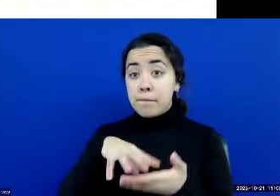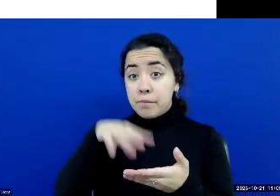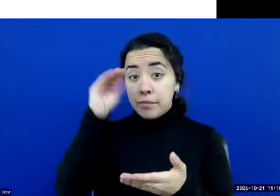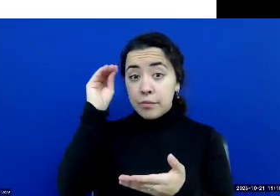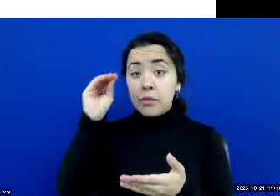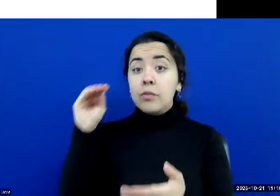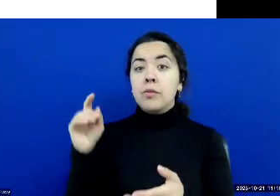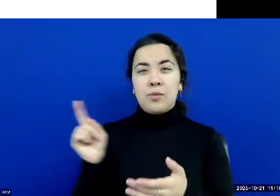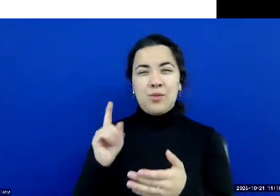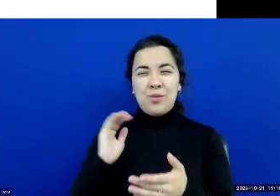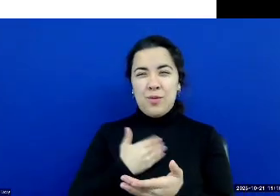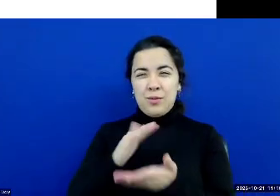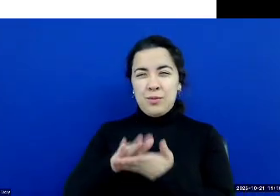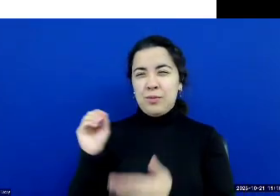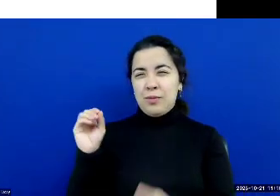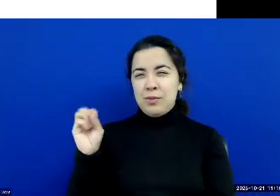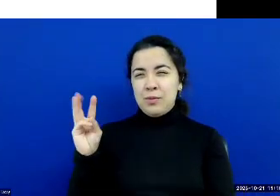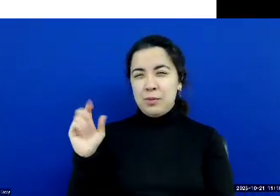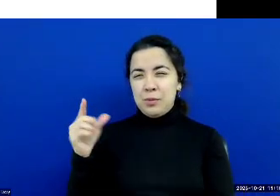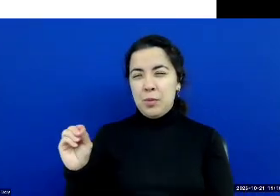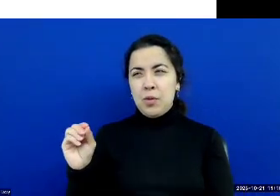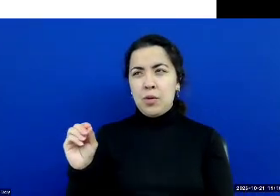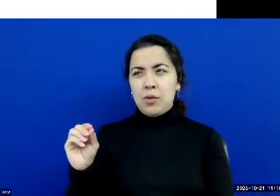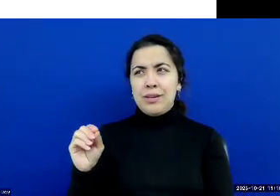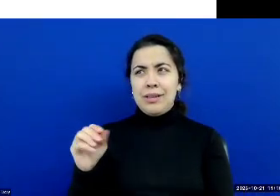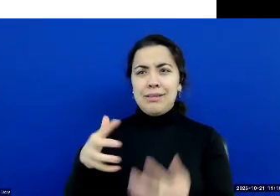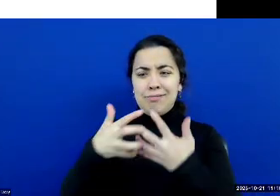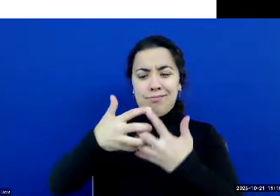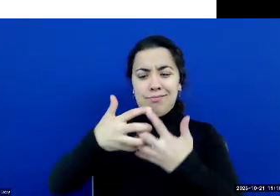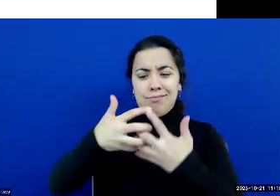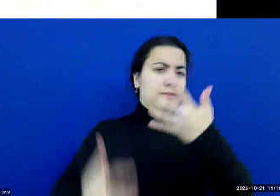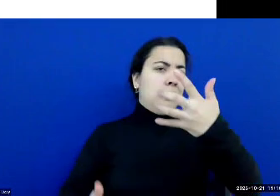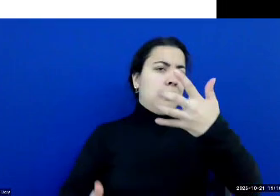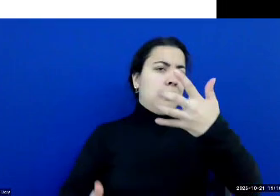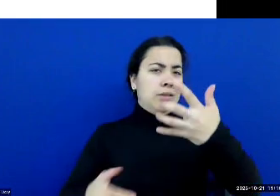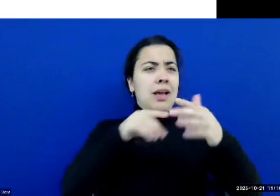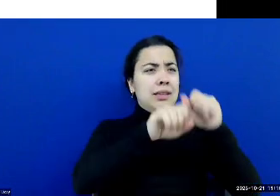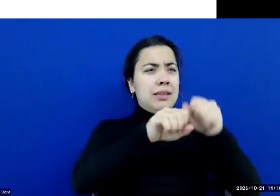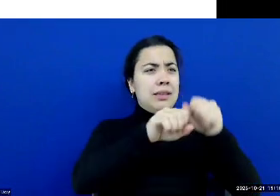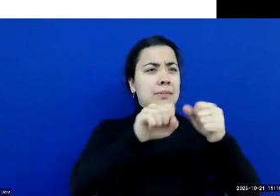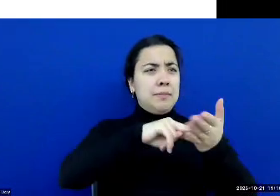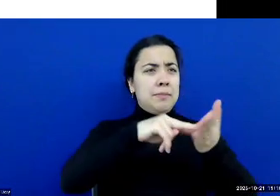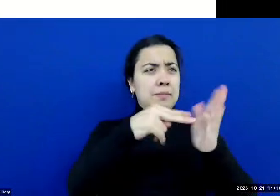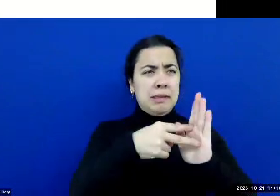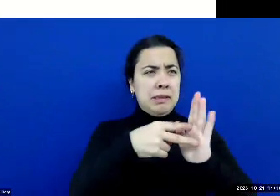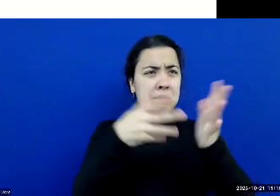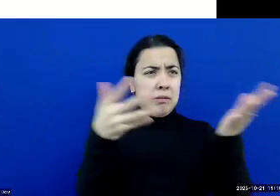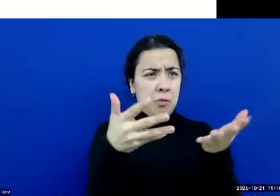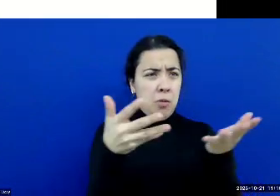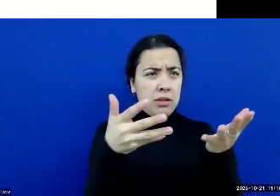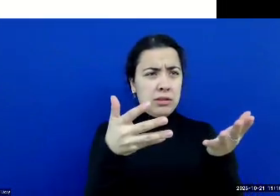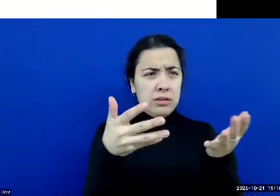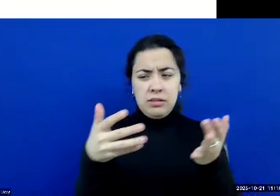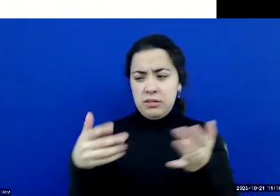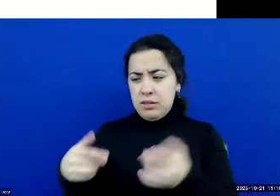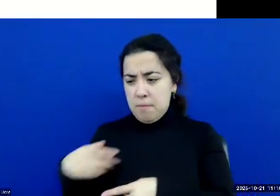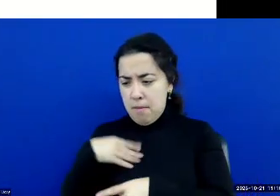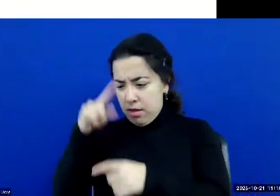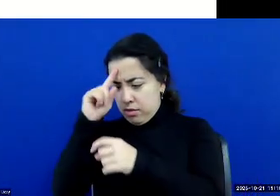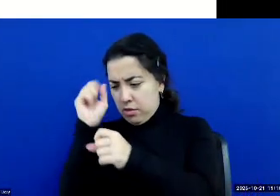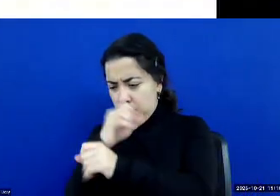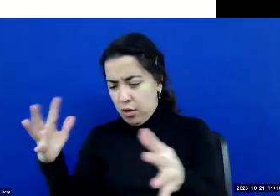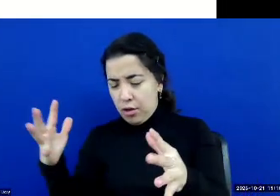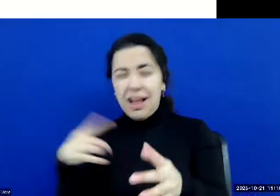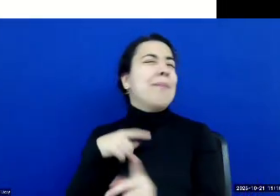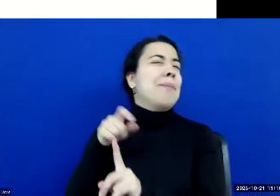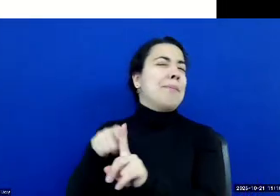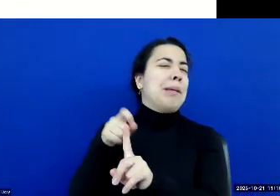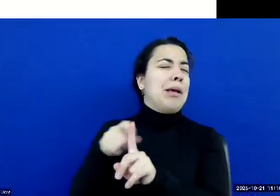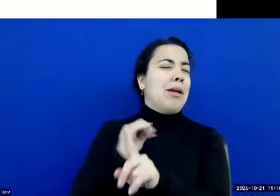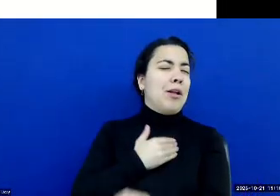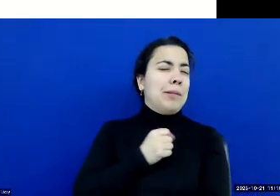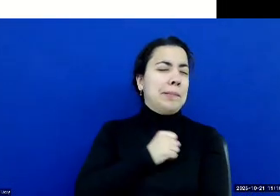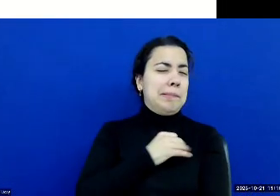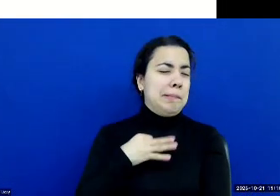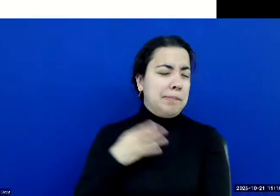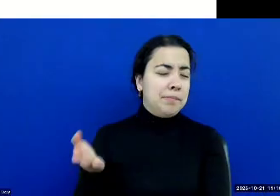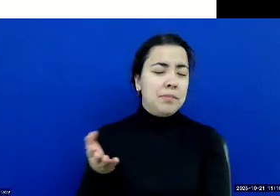Kathleen DeForest: We learned at Oswego that there was a very large disconnect of what the definition of accessibility is, right? We… I'm gonna pick on faculty members a little bit.